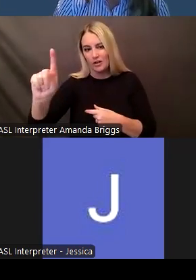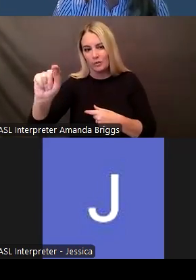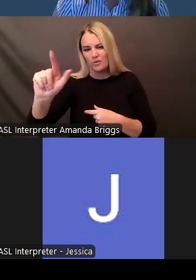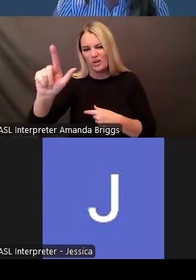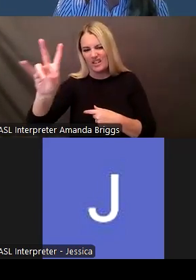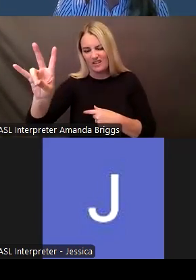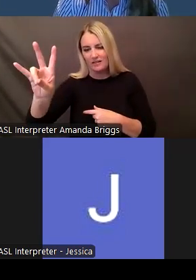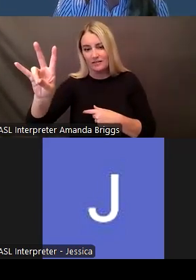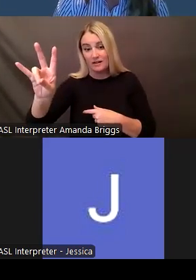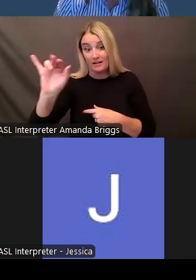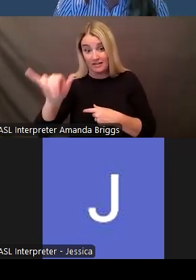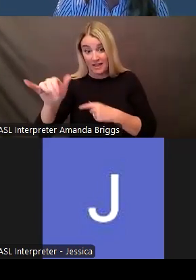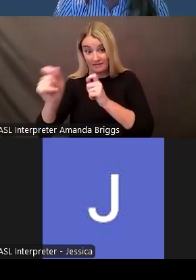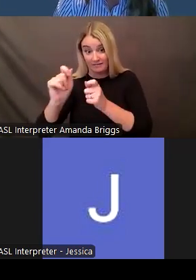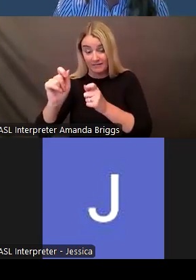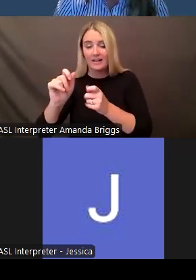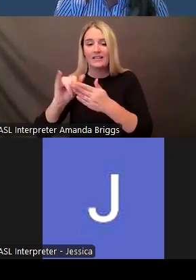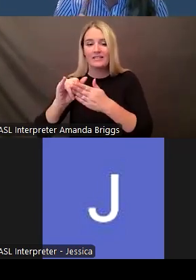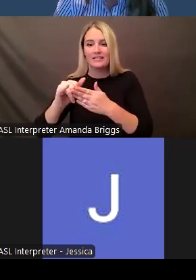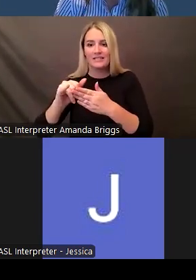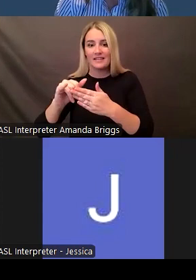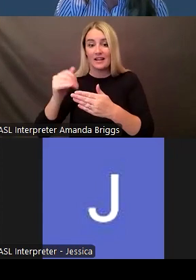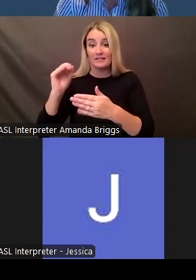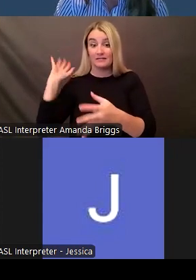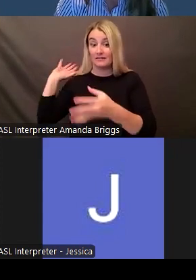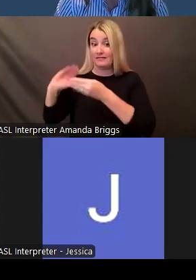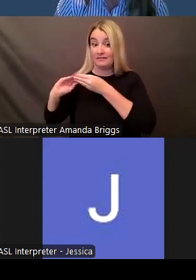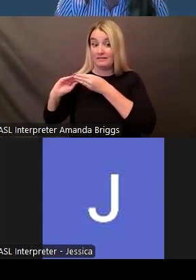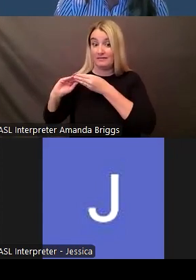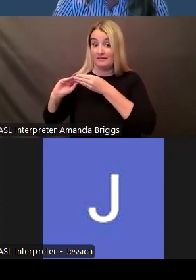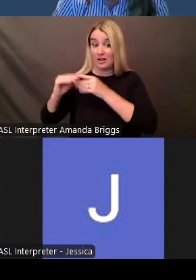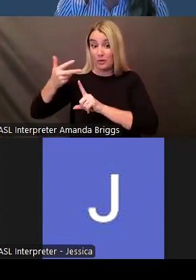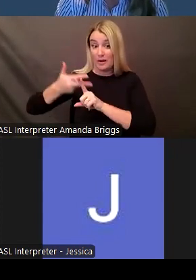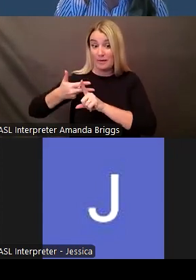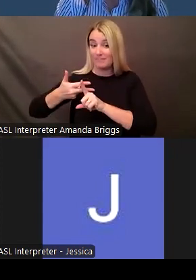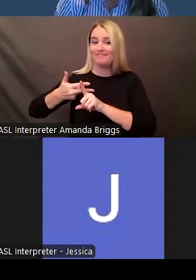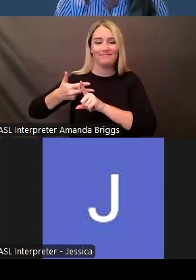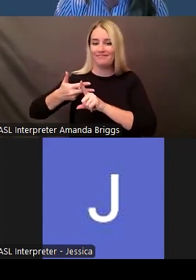the retroactive coverage period will change to one month for individuals